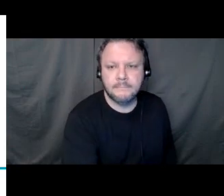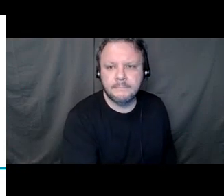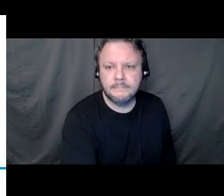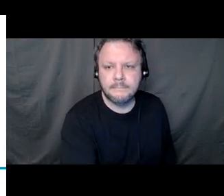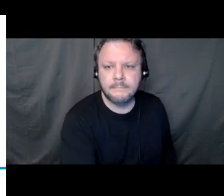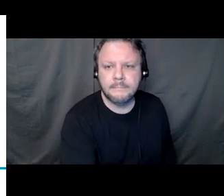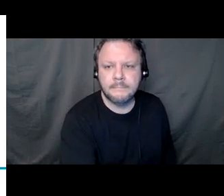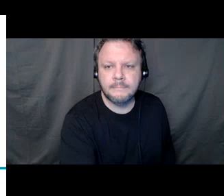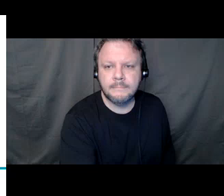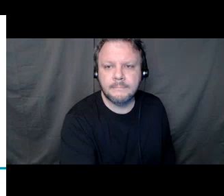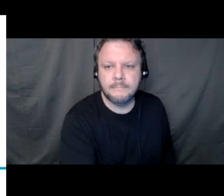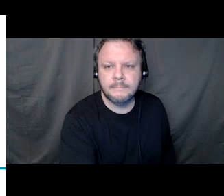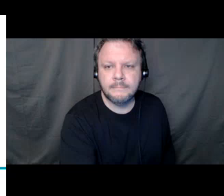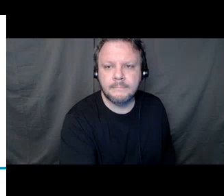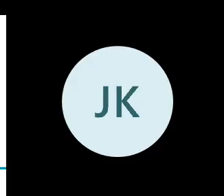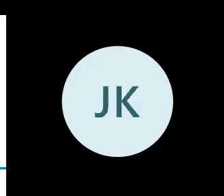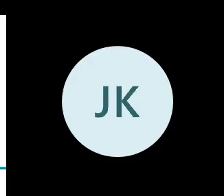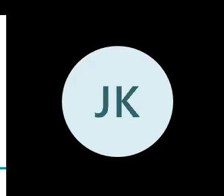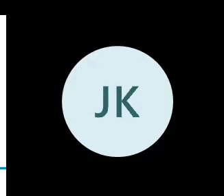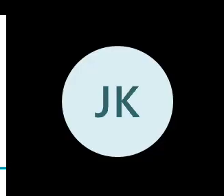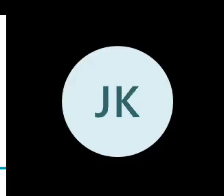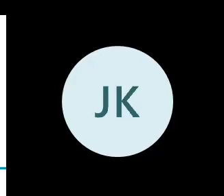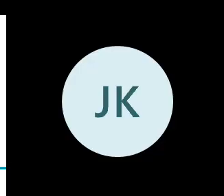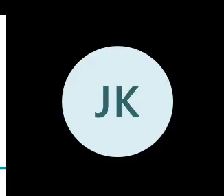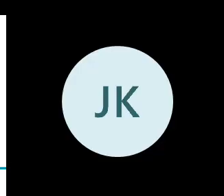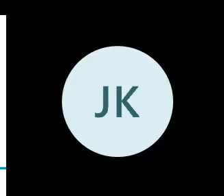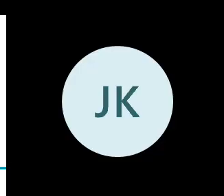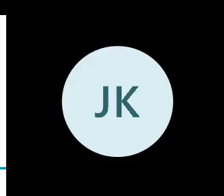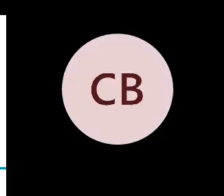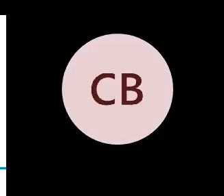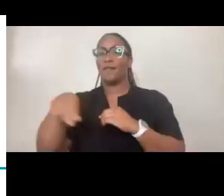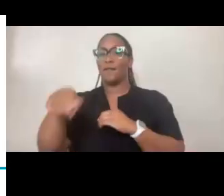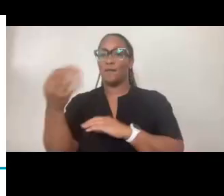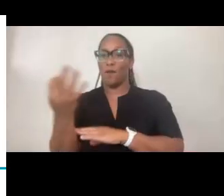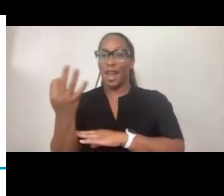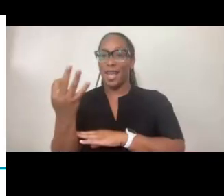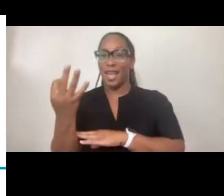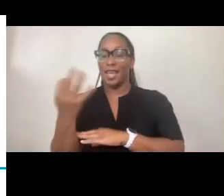but our next meeting is scheduled for Friday and mostly we just focused on,